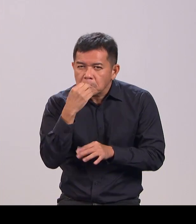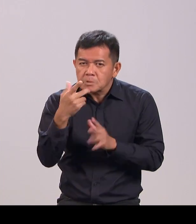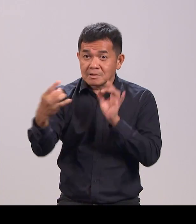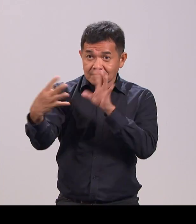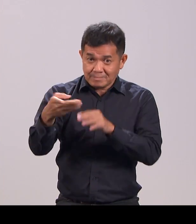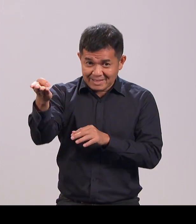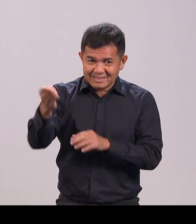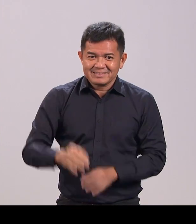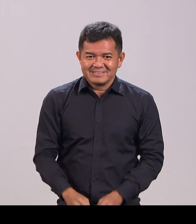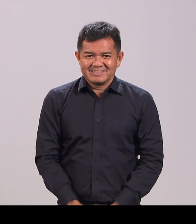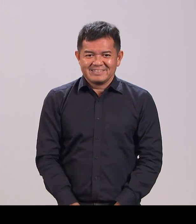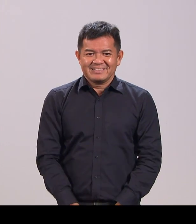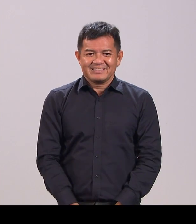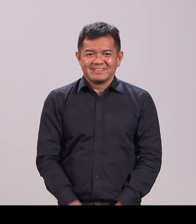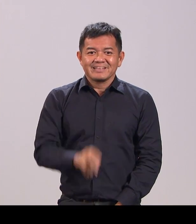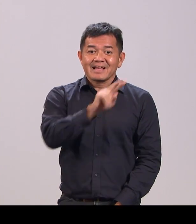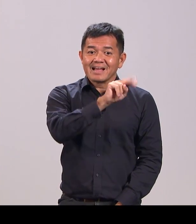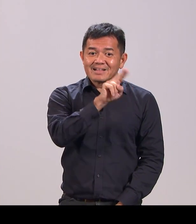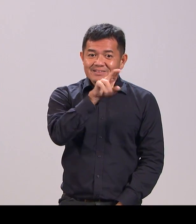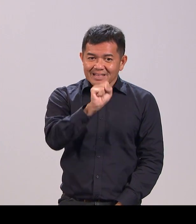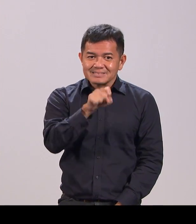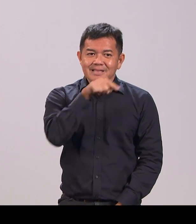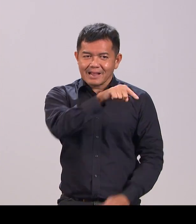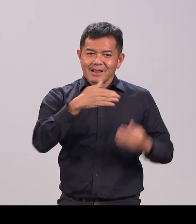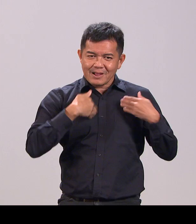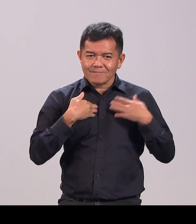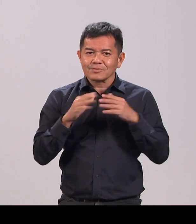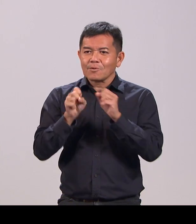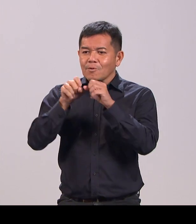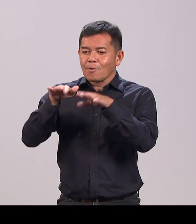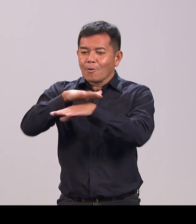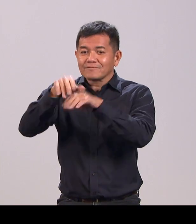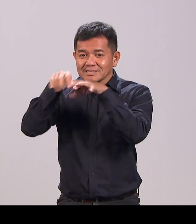National University of Singapore (NUS) has overseas colleges in lots of places, including in the Silicon Valley,